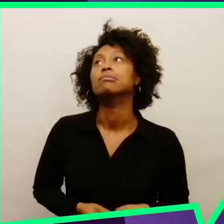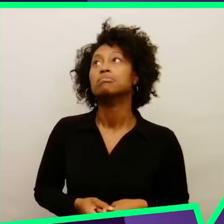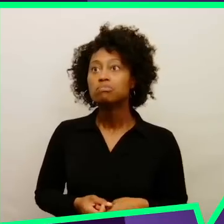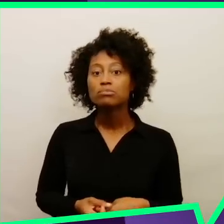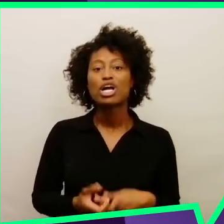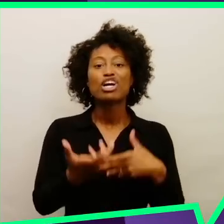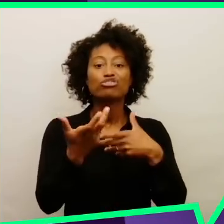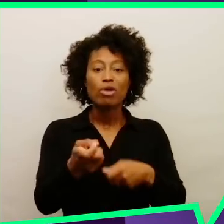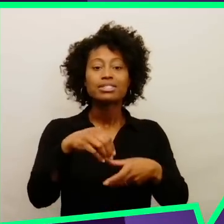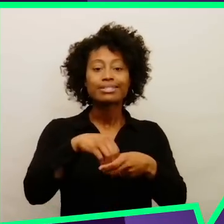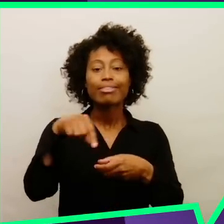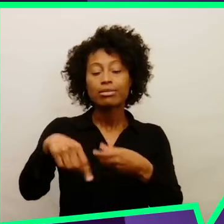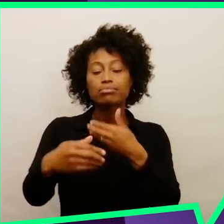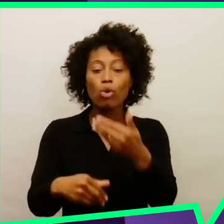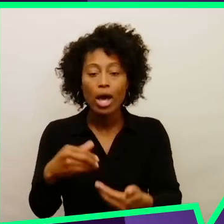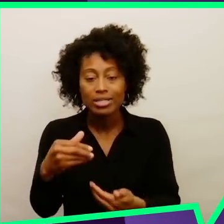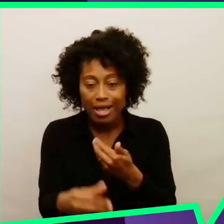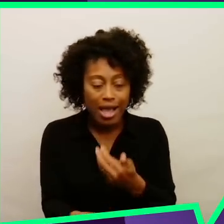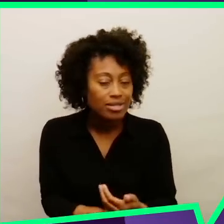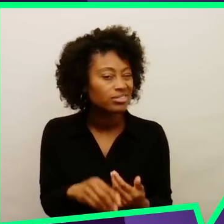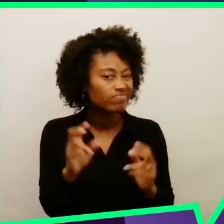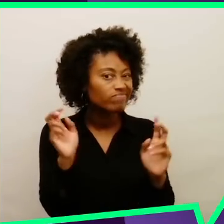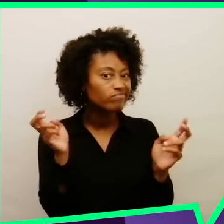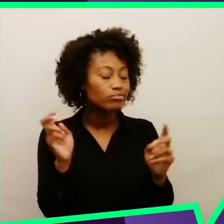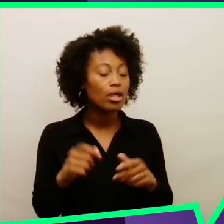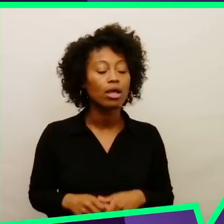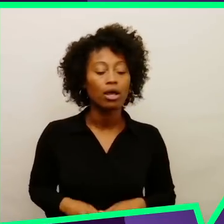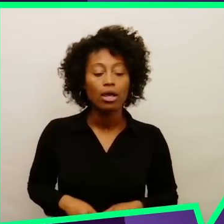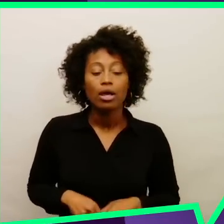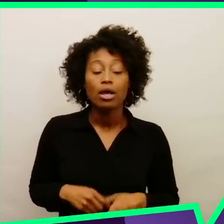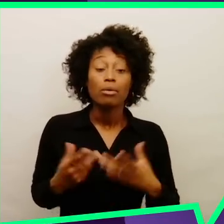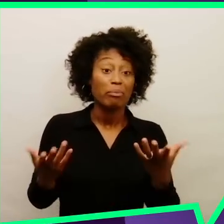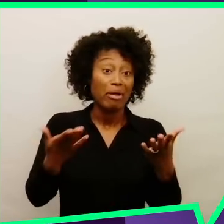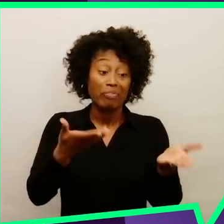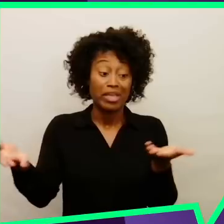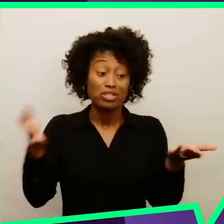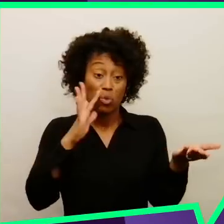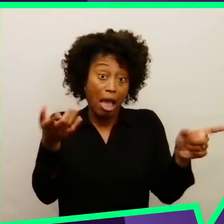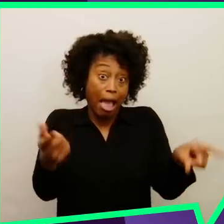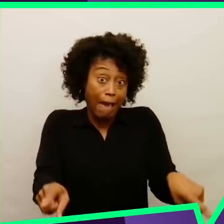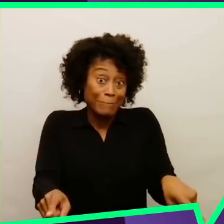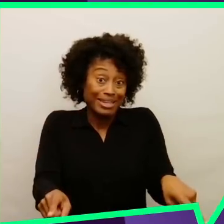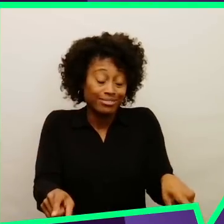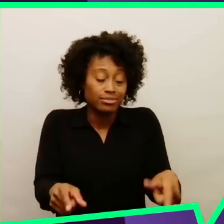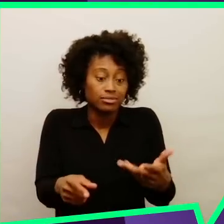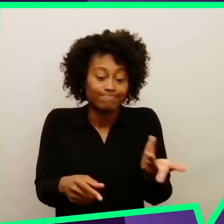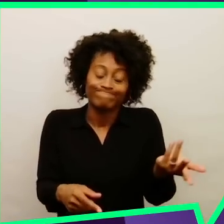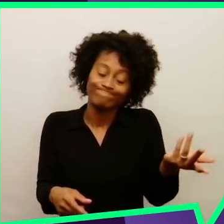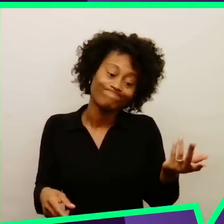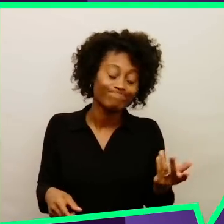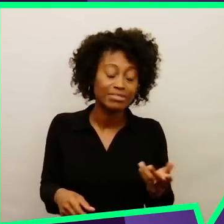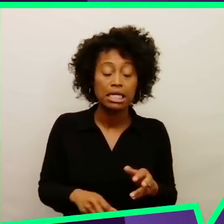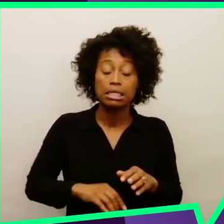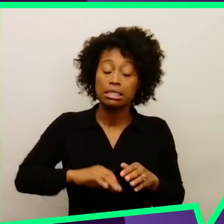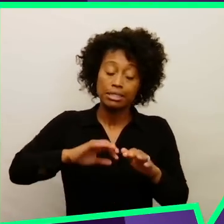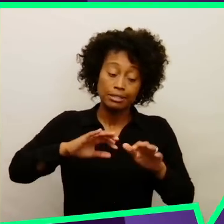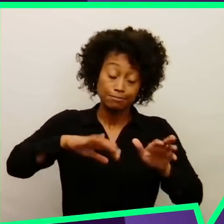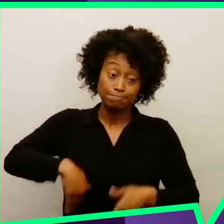That's awesome. What's the best advice you've ever received? I think it would be trust in the process.